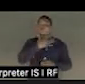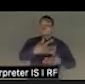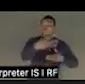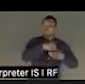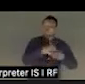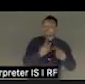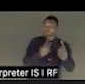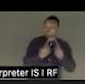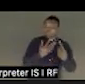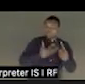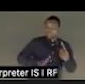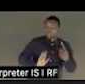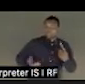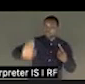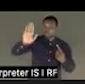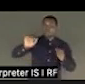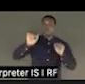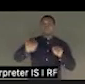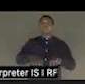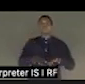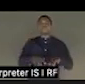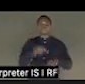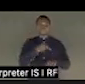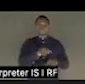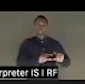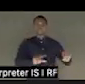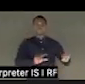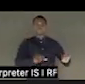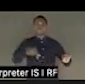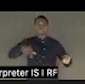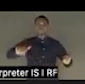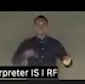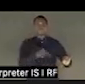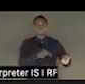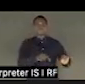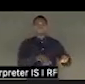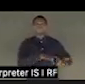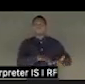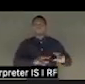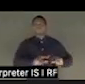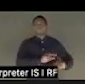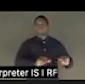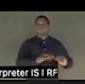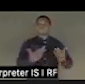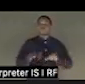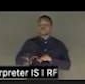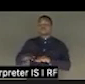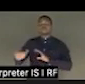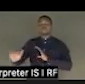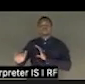at research@funka.com. So Research@funka.com then someone in our